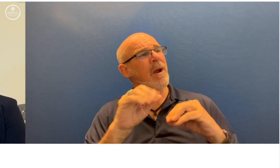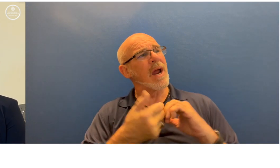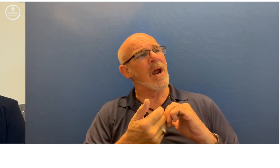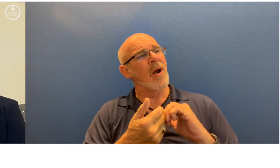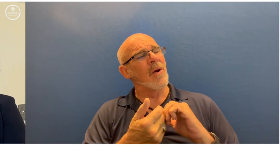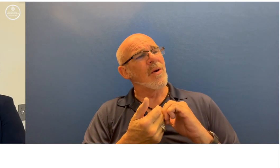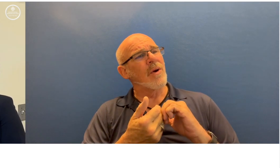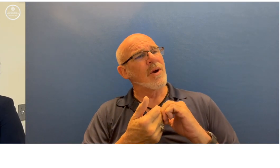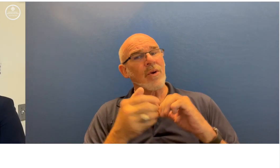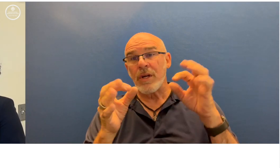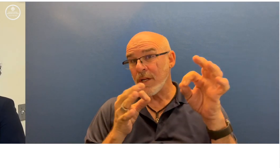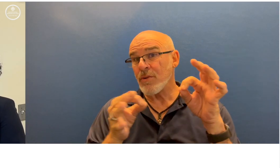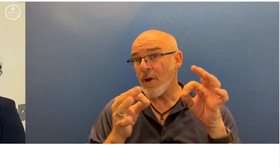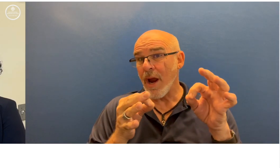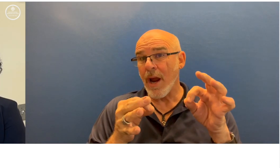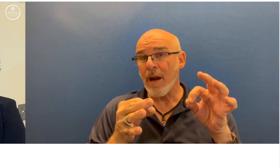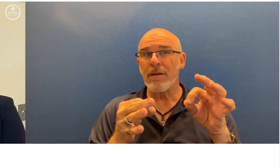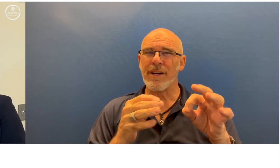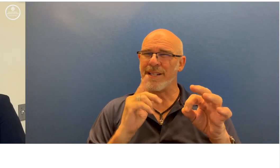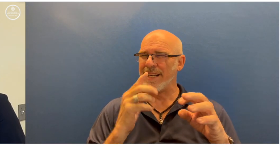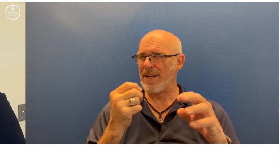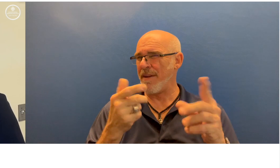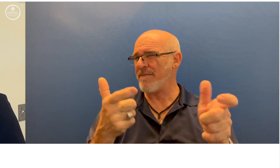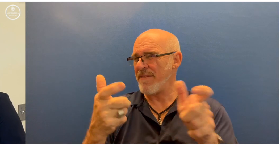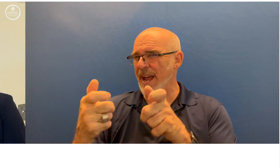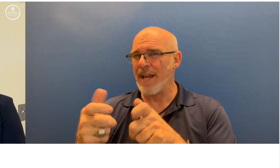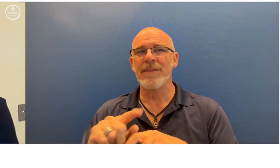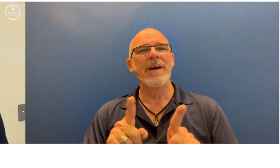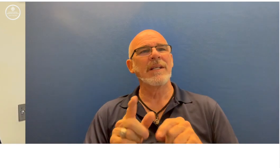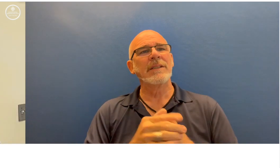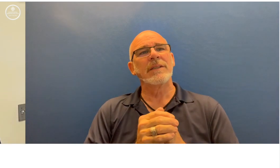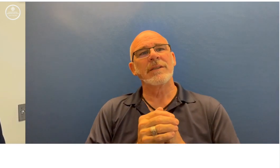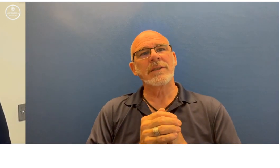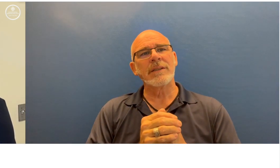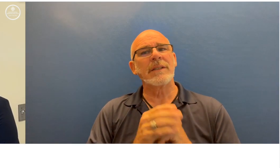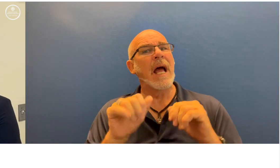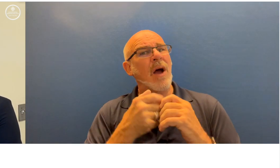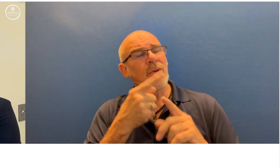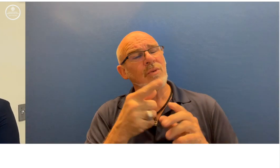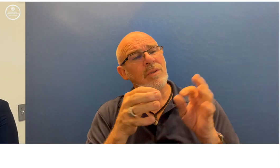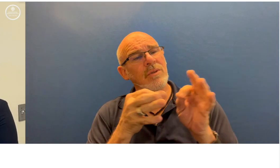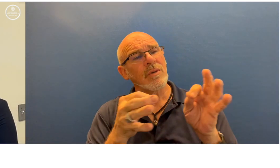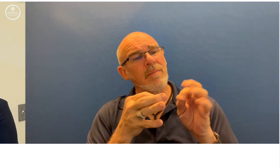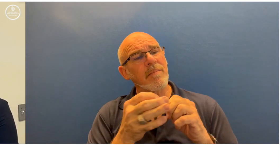and this is kind of a little bit rapid fire, if you will. Sure. - But how would you describe